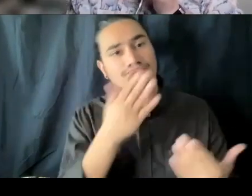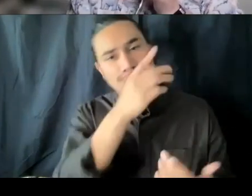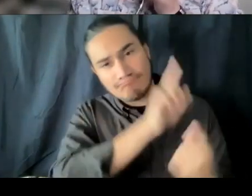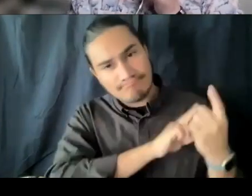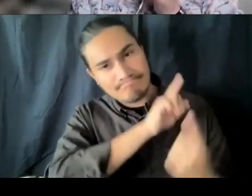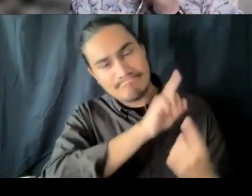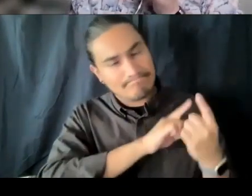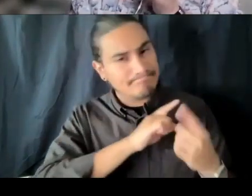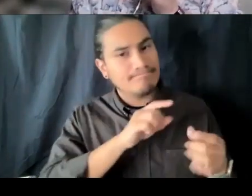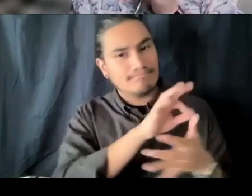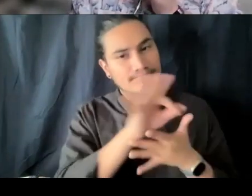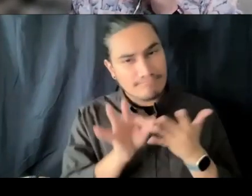around presence.